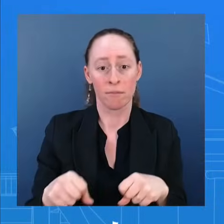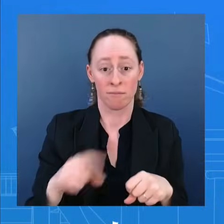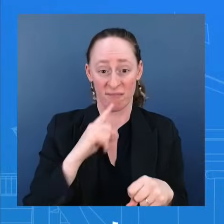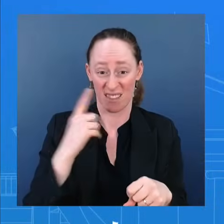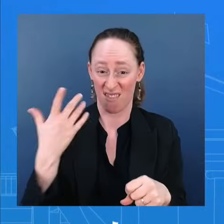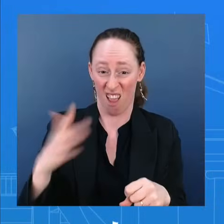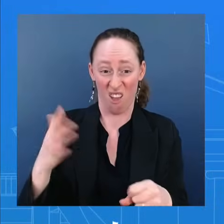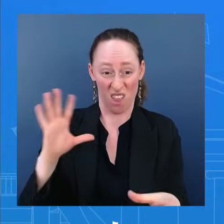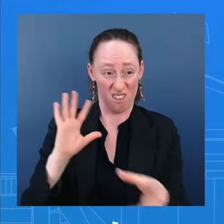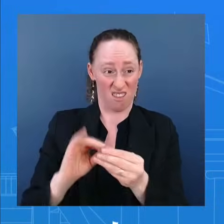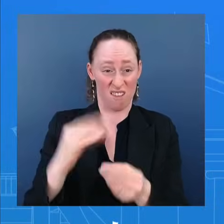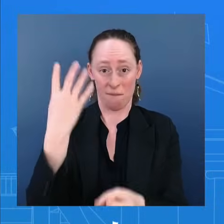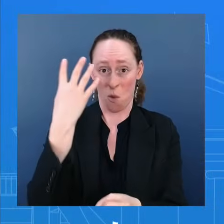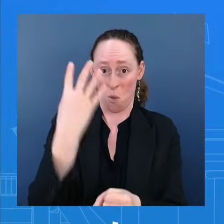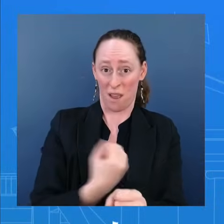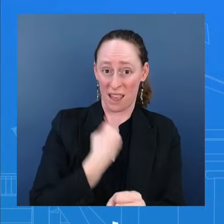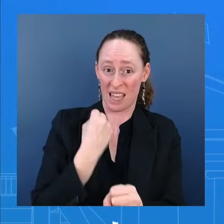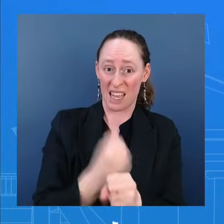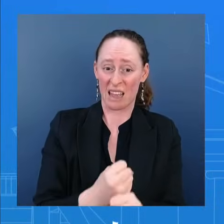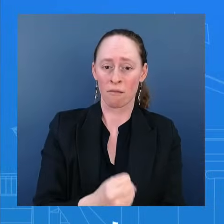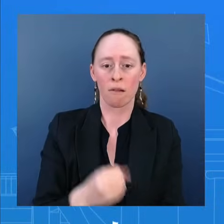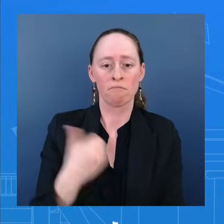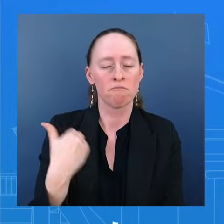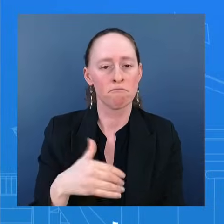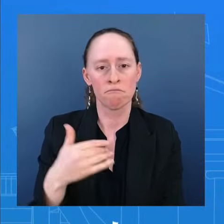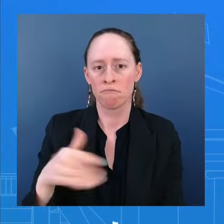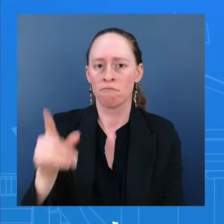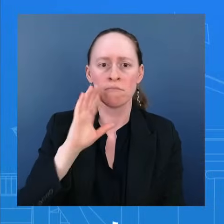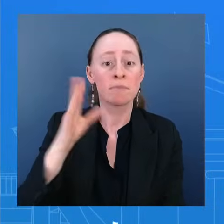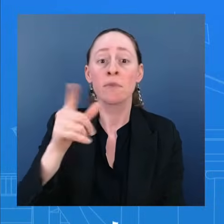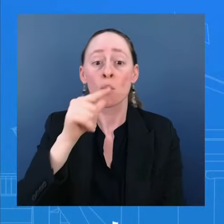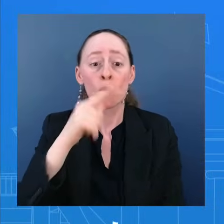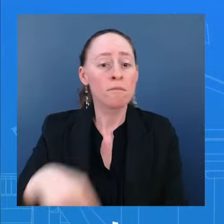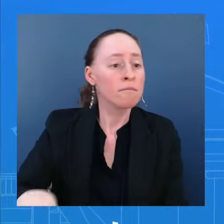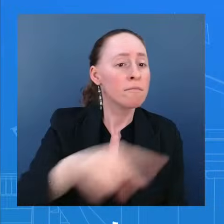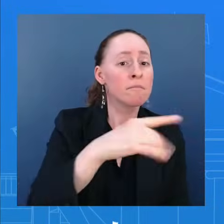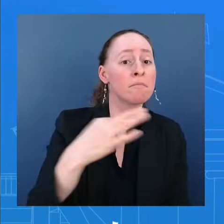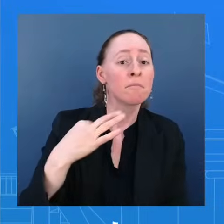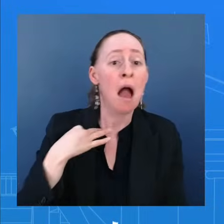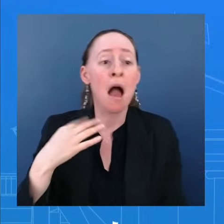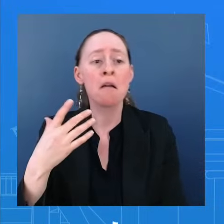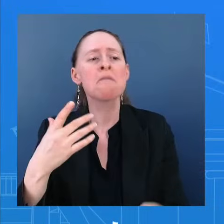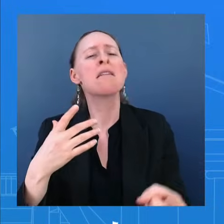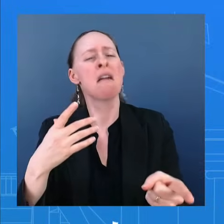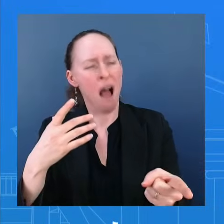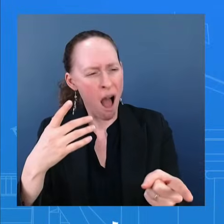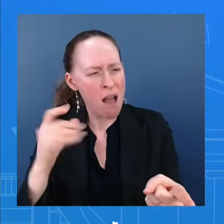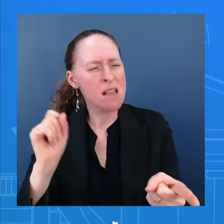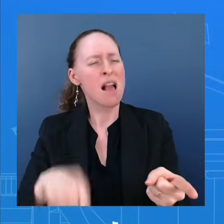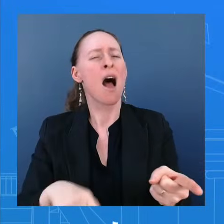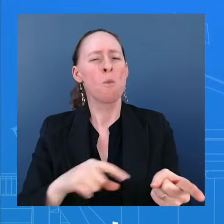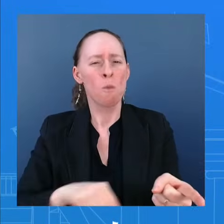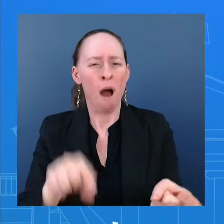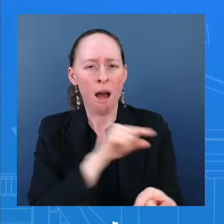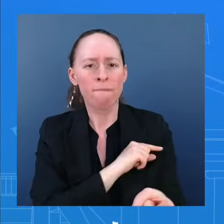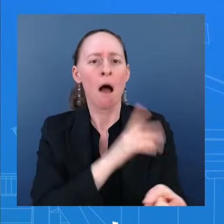to review clemency petitions, he and his team, in normal course. And certainly, further -- they want to further the criminal justice